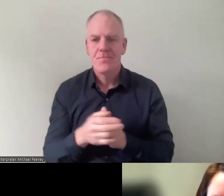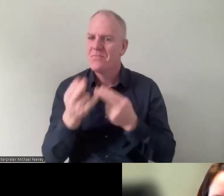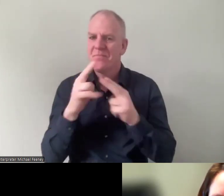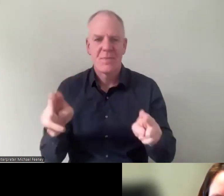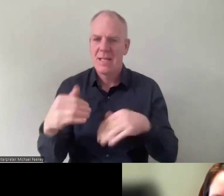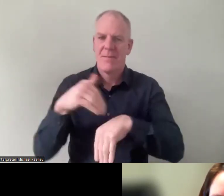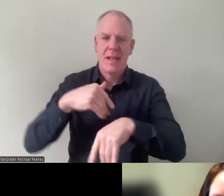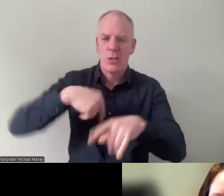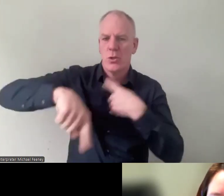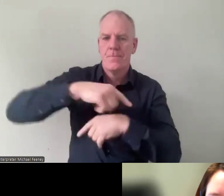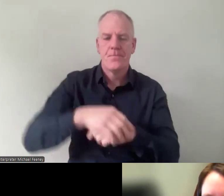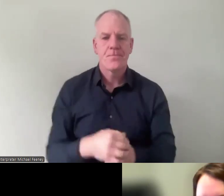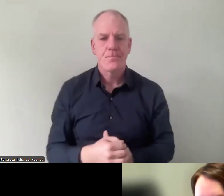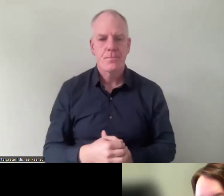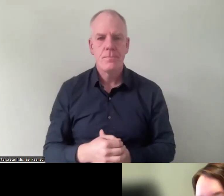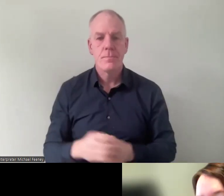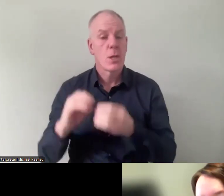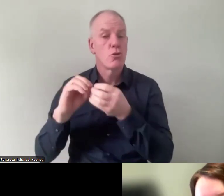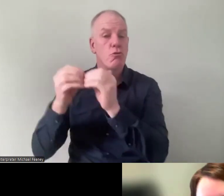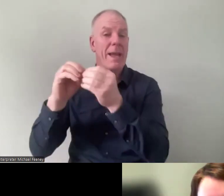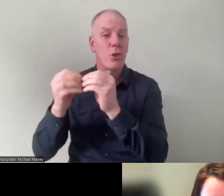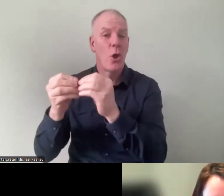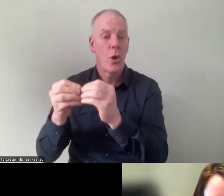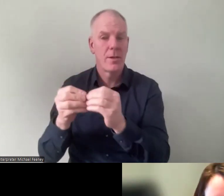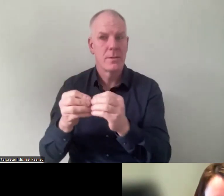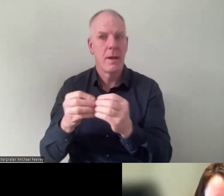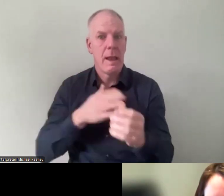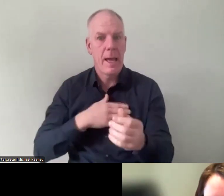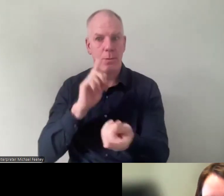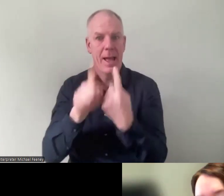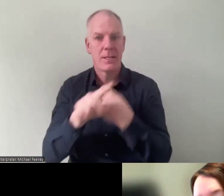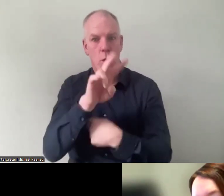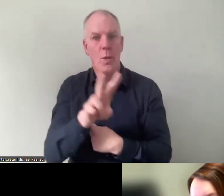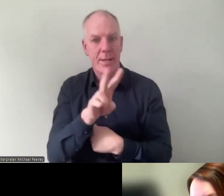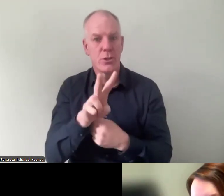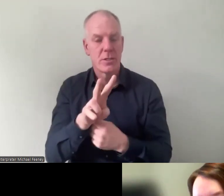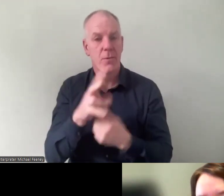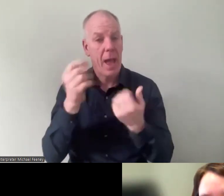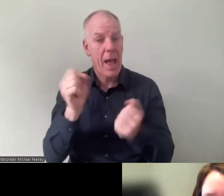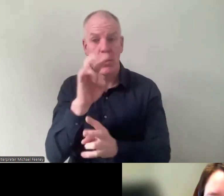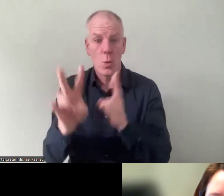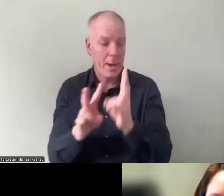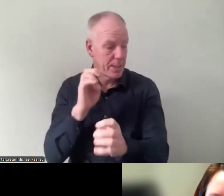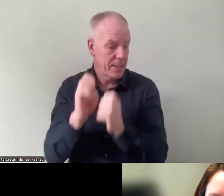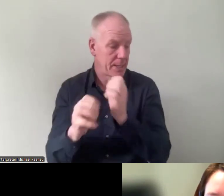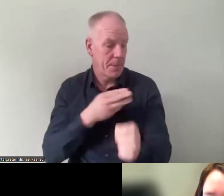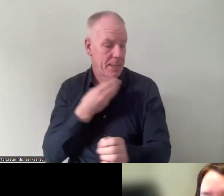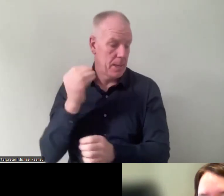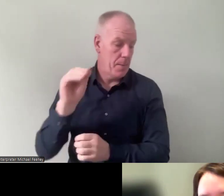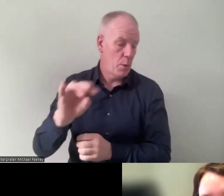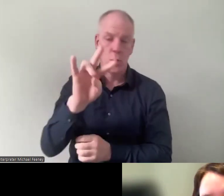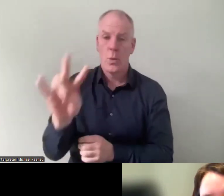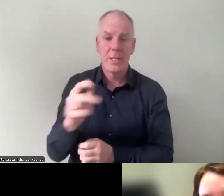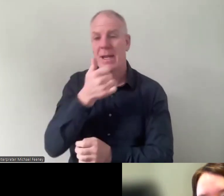at all. Our curators are really happy to take your questions, and if you have any questions for them, please pop them in the Q & A box. You'll see that at the bottom